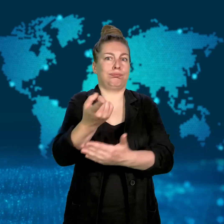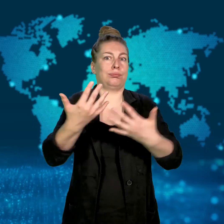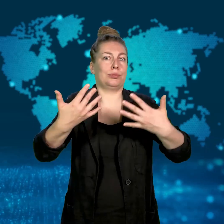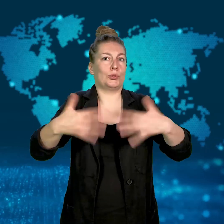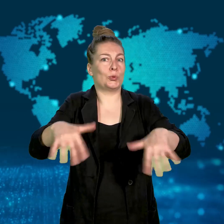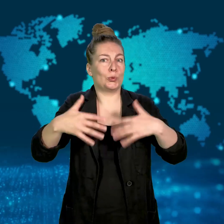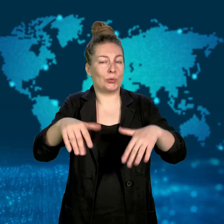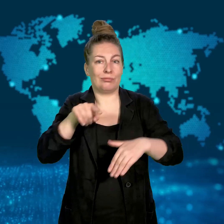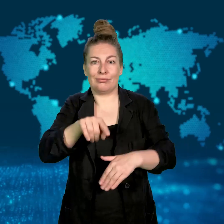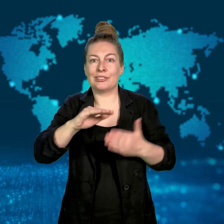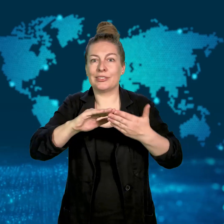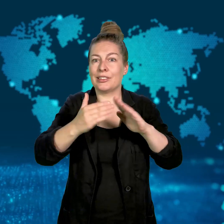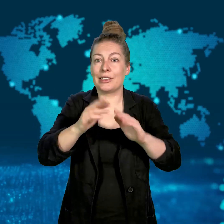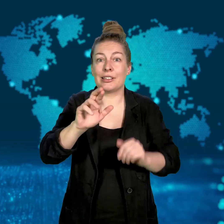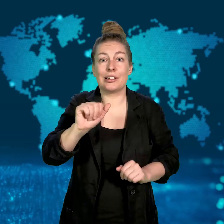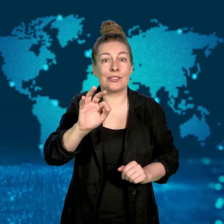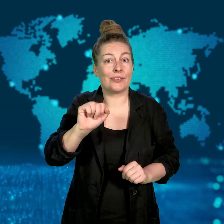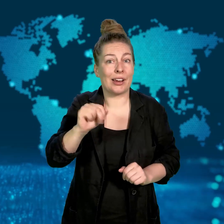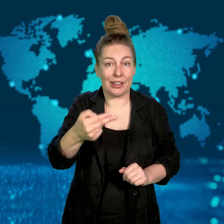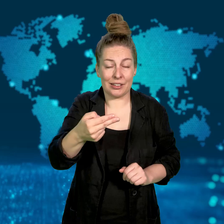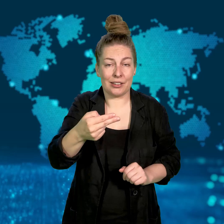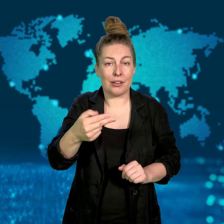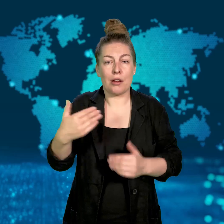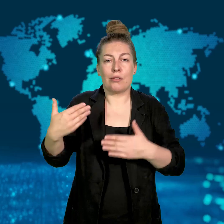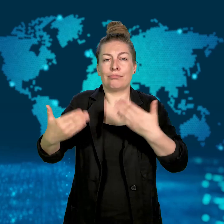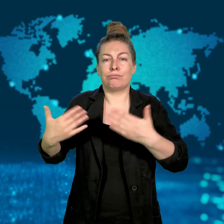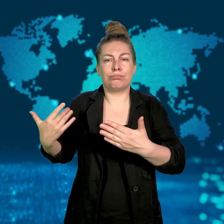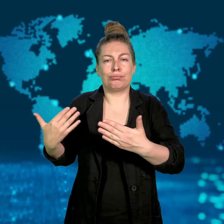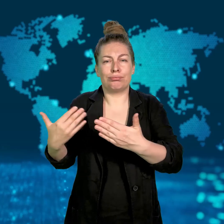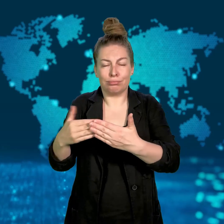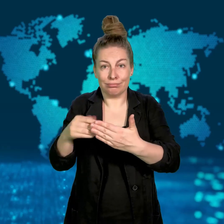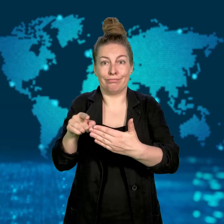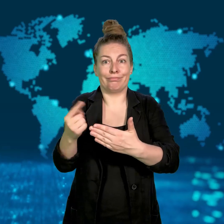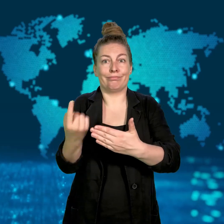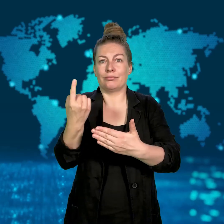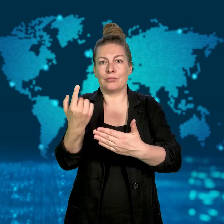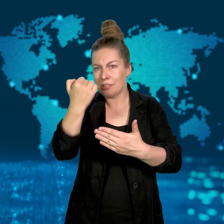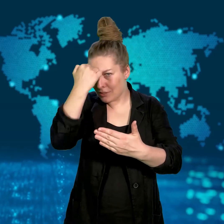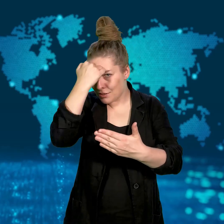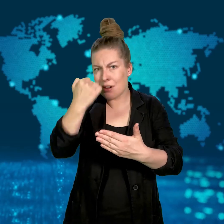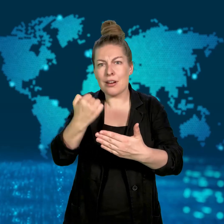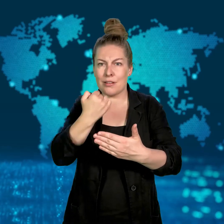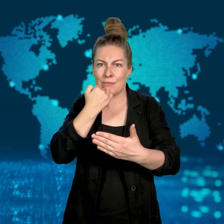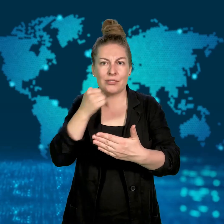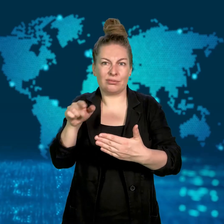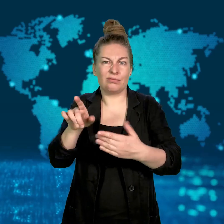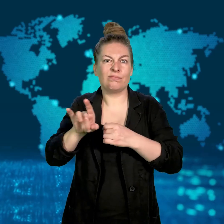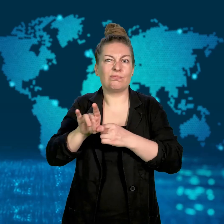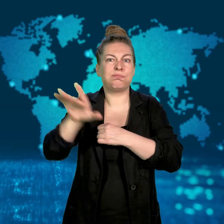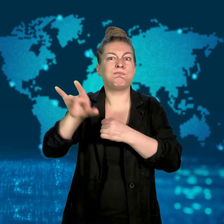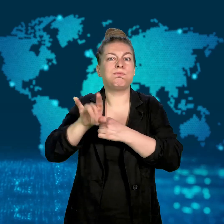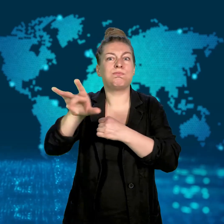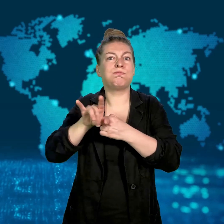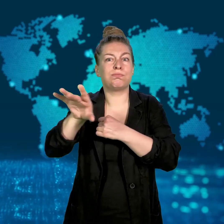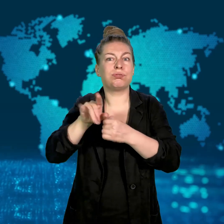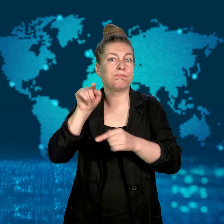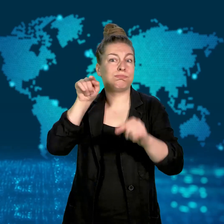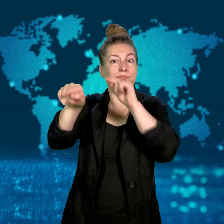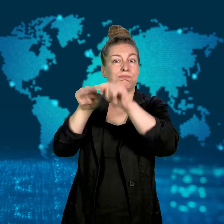According to Israel, at least 8 rockets were fired.